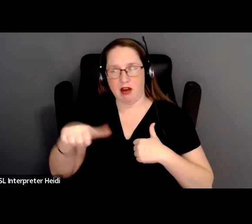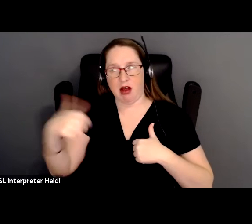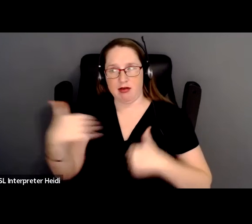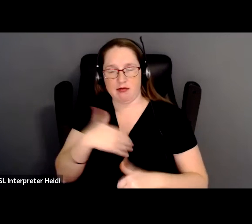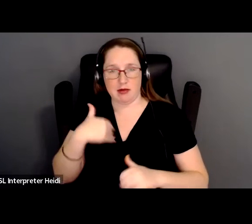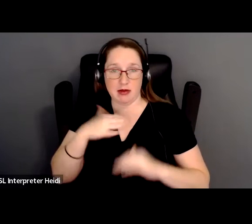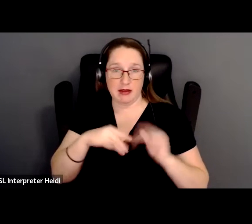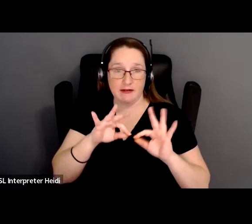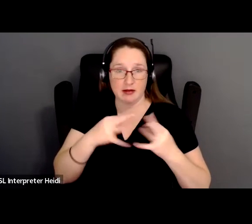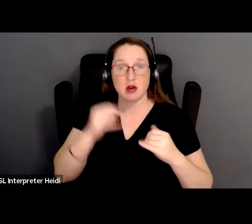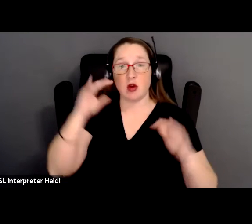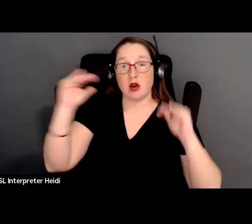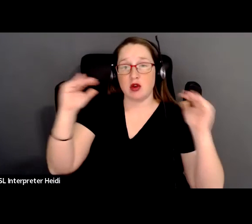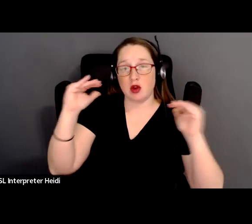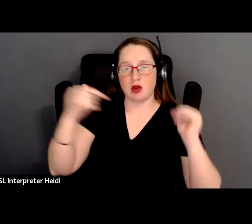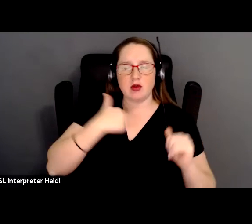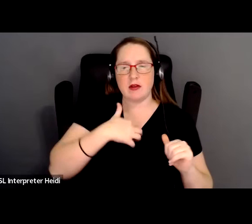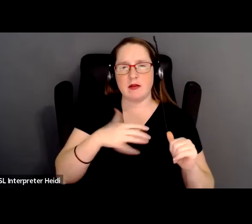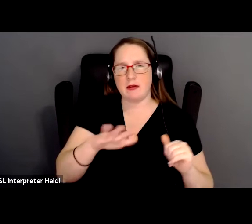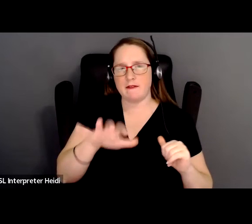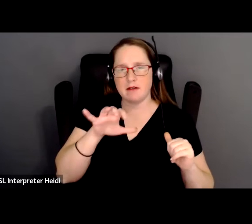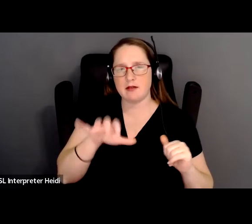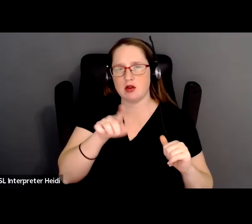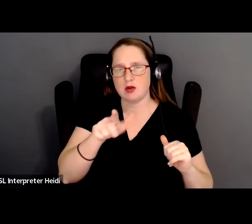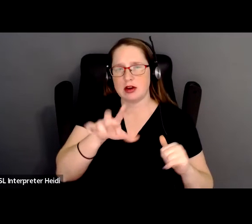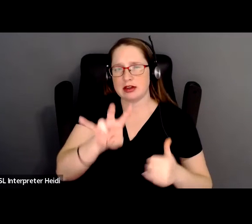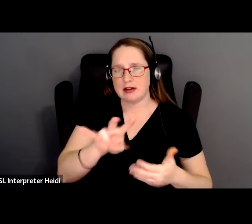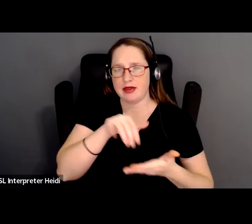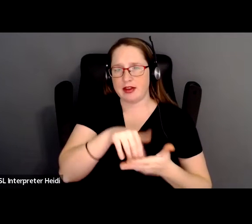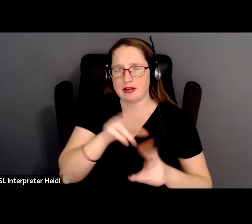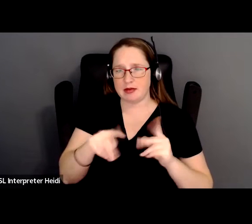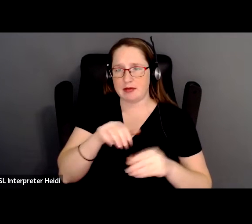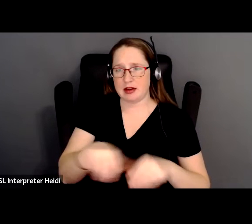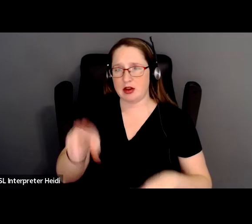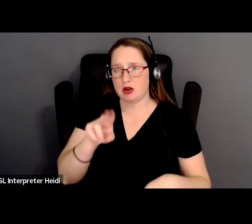So amongst adults, we've got about 527,000 people in the United States with intellectual